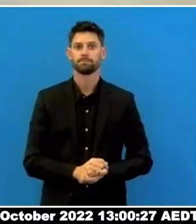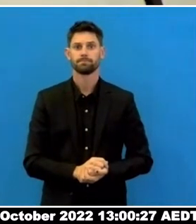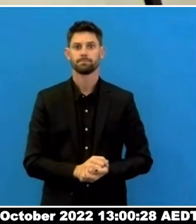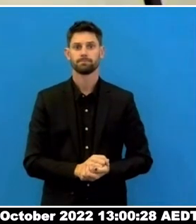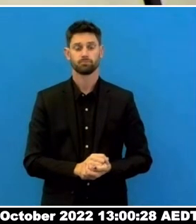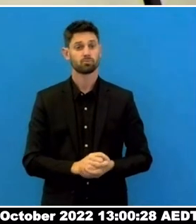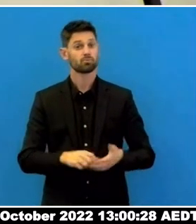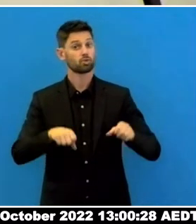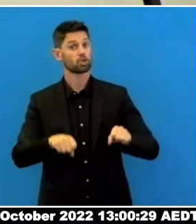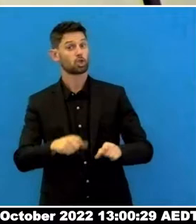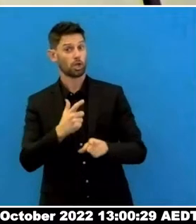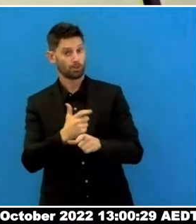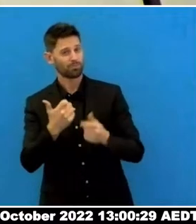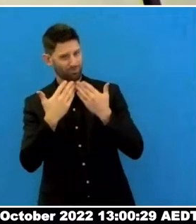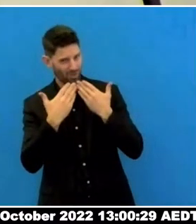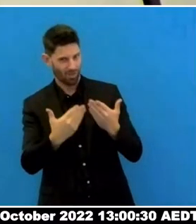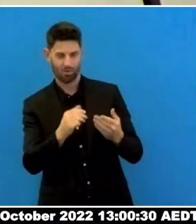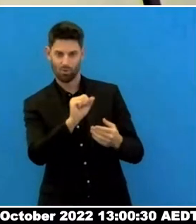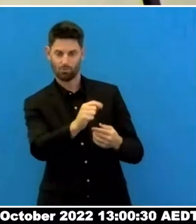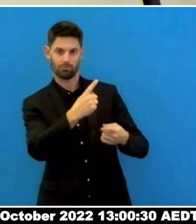Thank you very much for your evidence, which is very powerful,